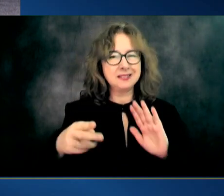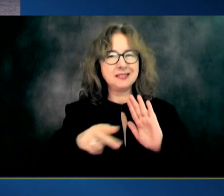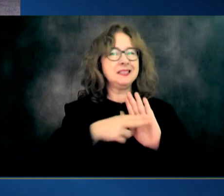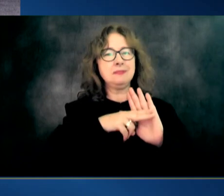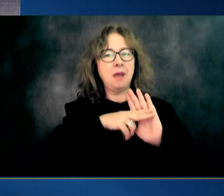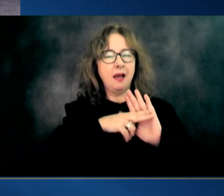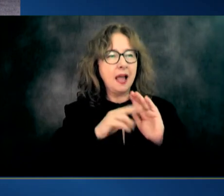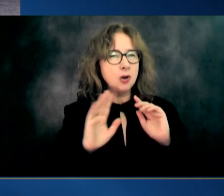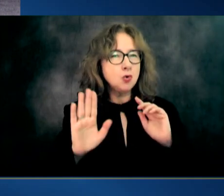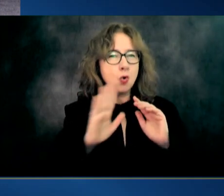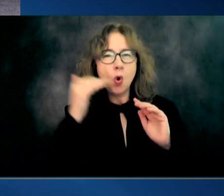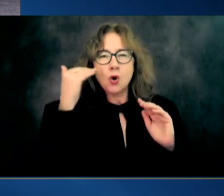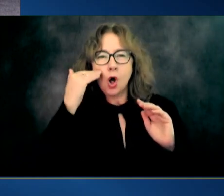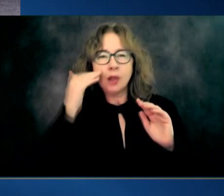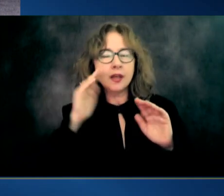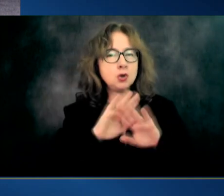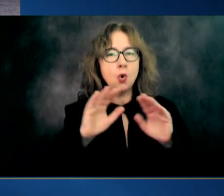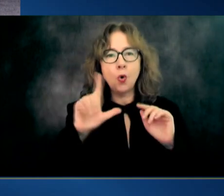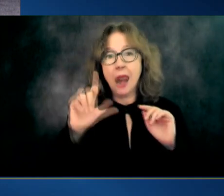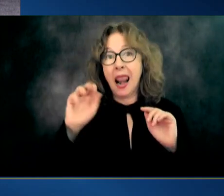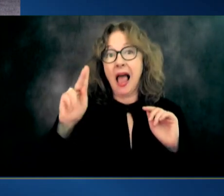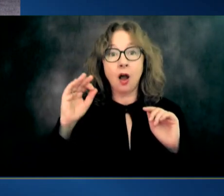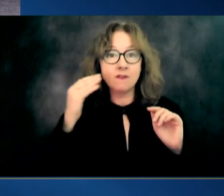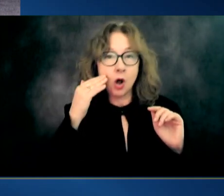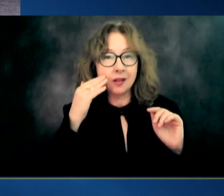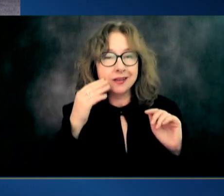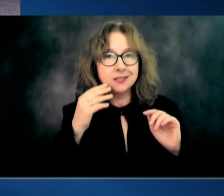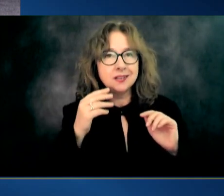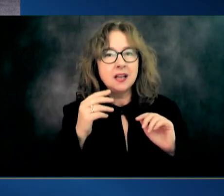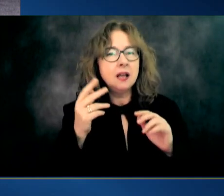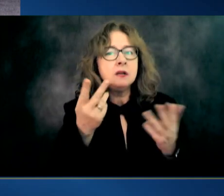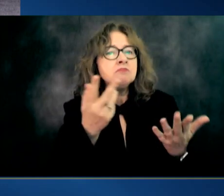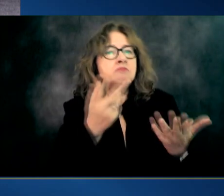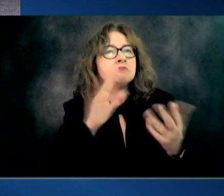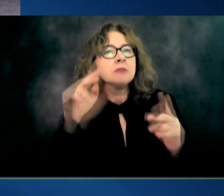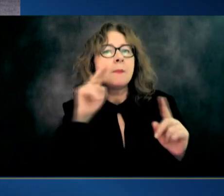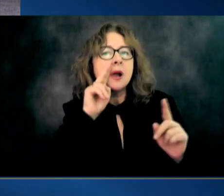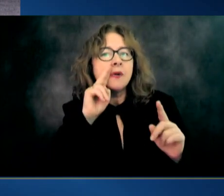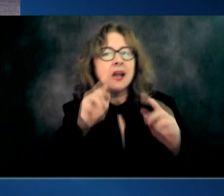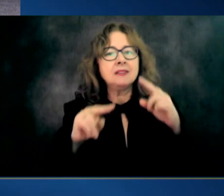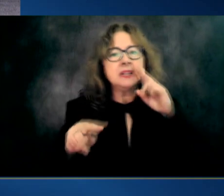from your experience as Nigerians, Nigerian Americans, British Nigerians?